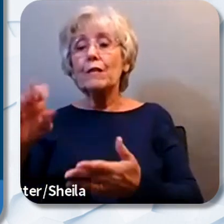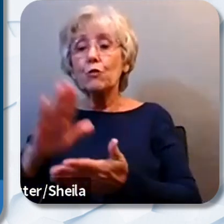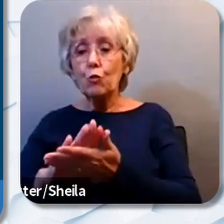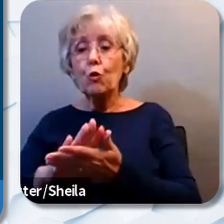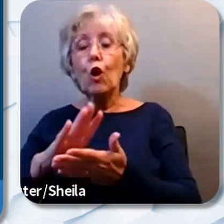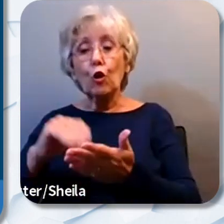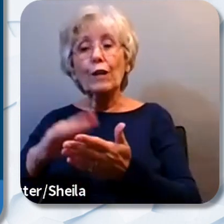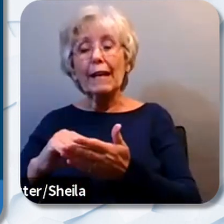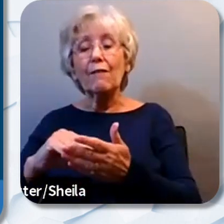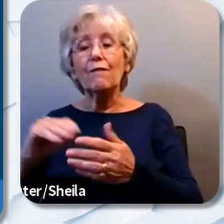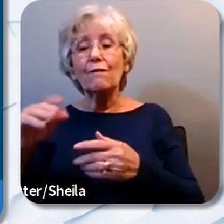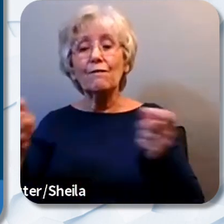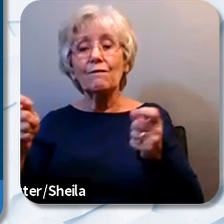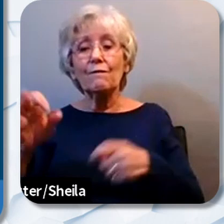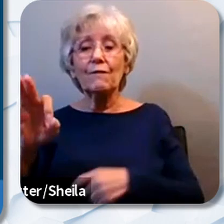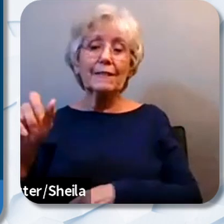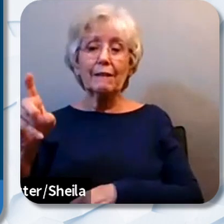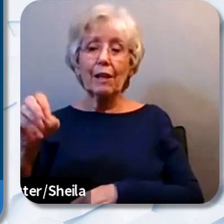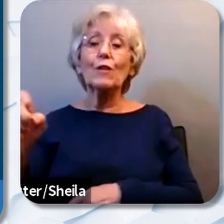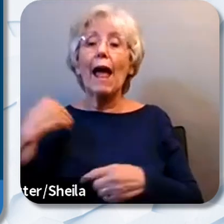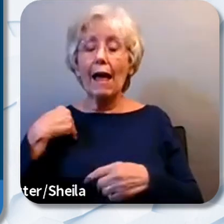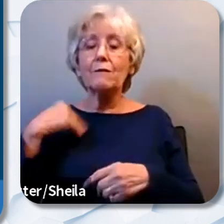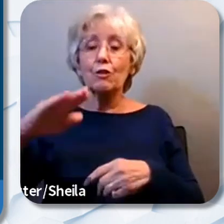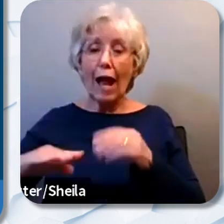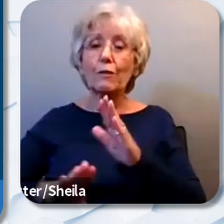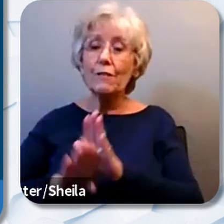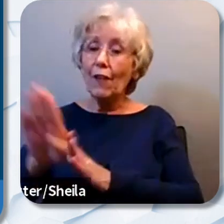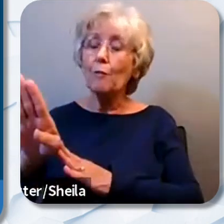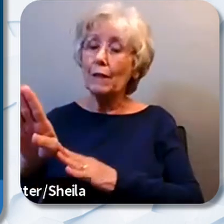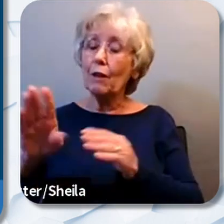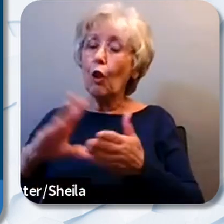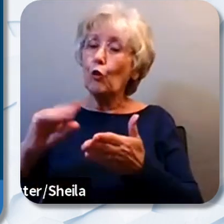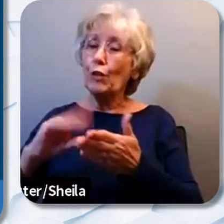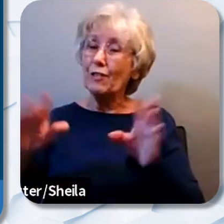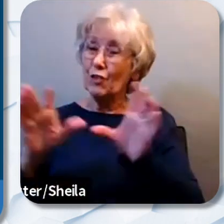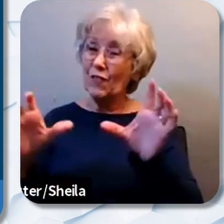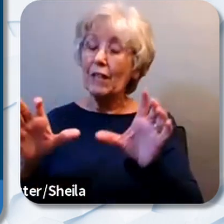who has the child development teacher permit. So there's both of those learning facilitators in